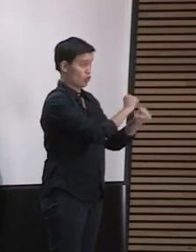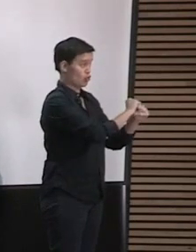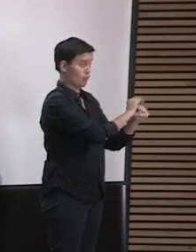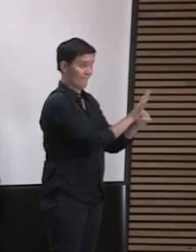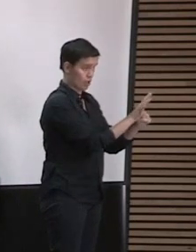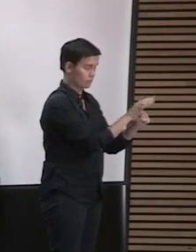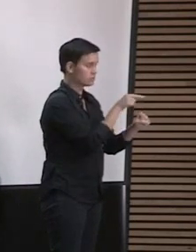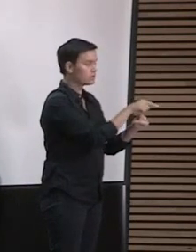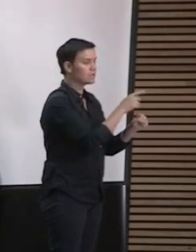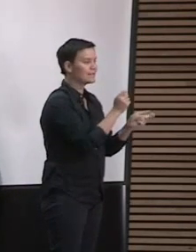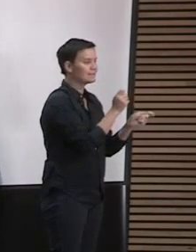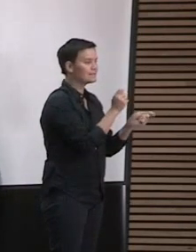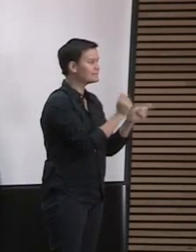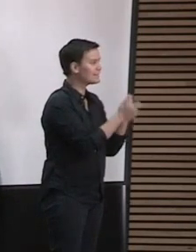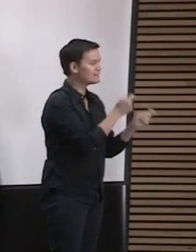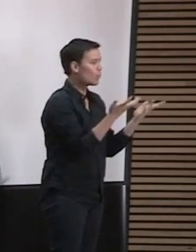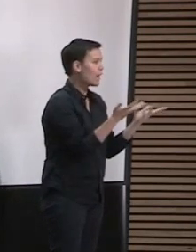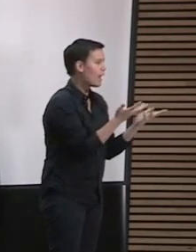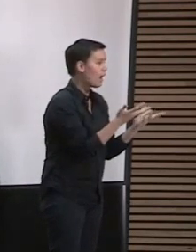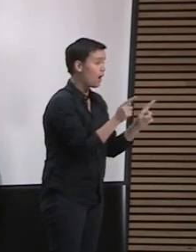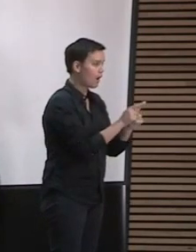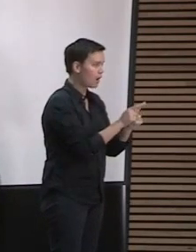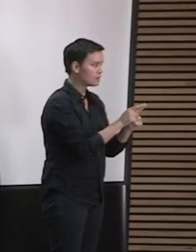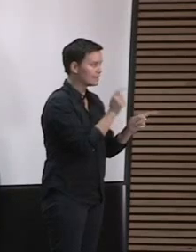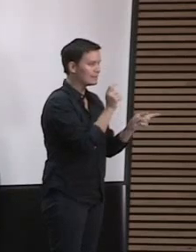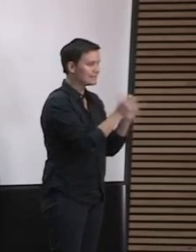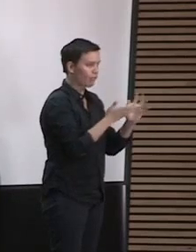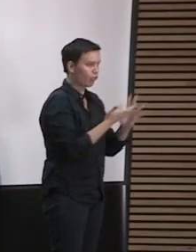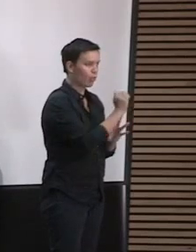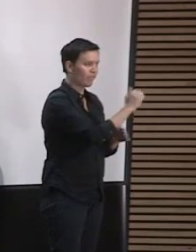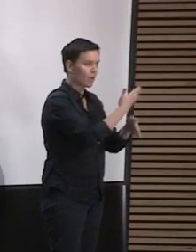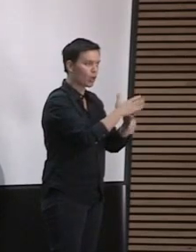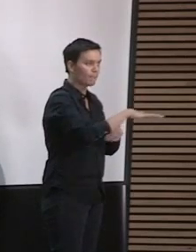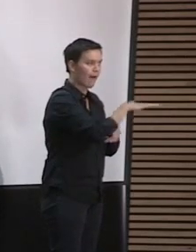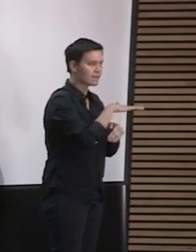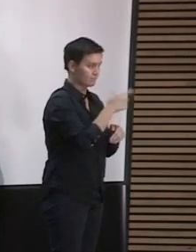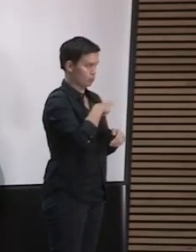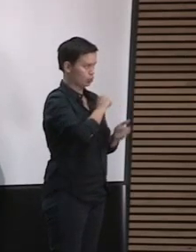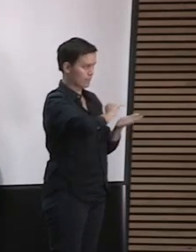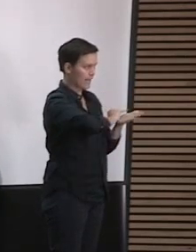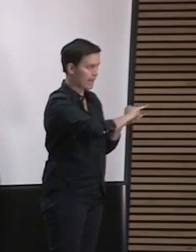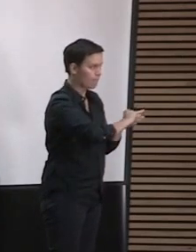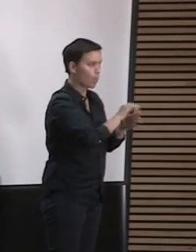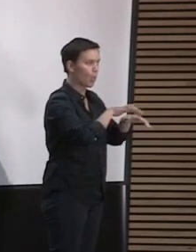around where some... What workforce, offsomeone who was